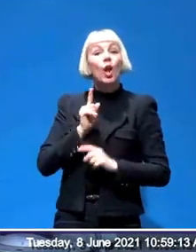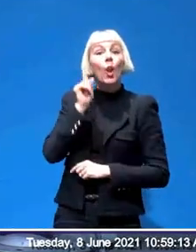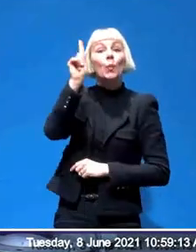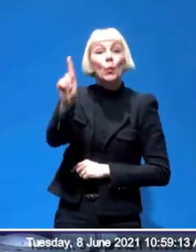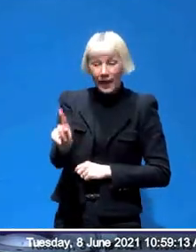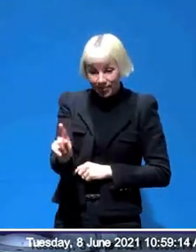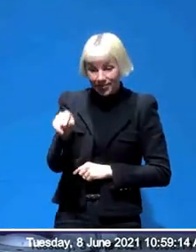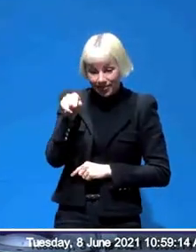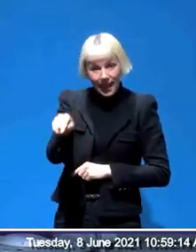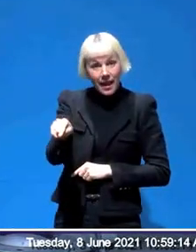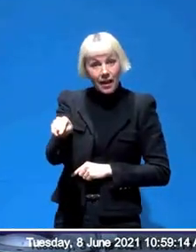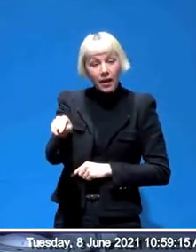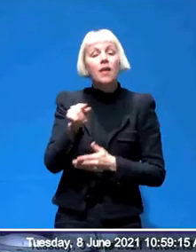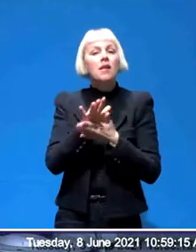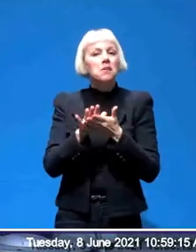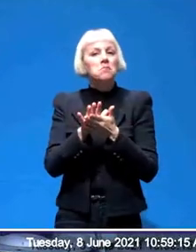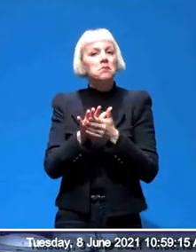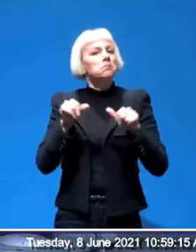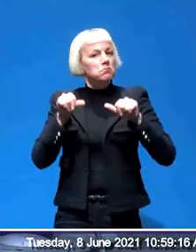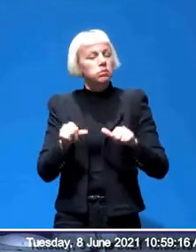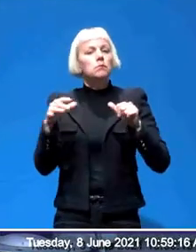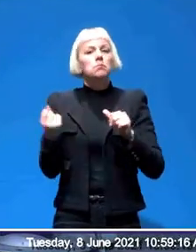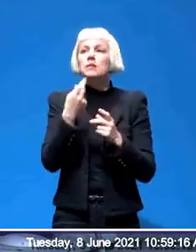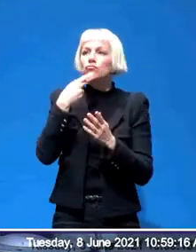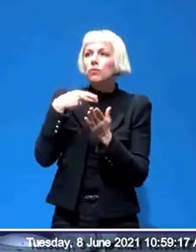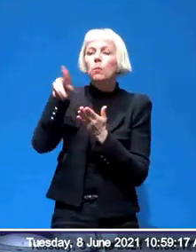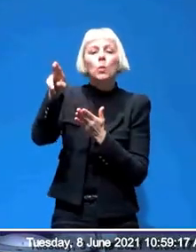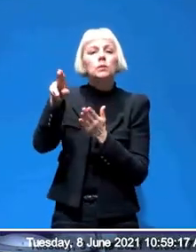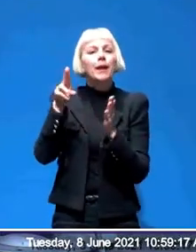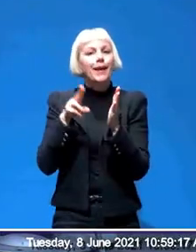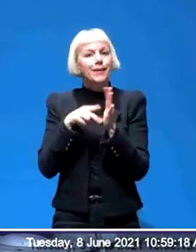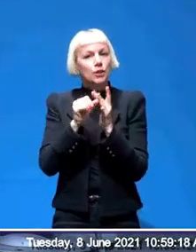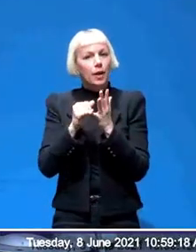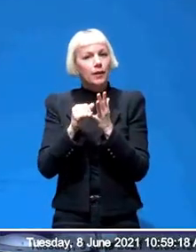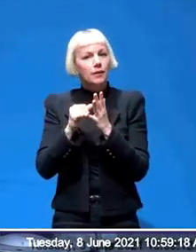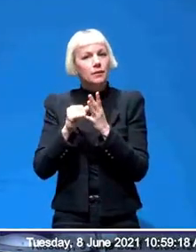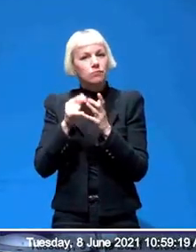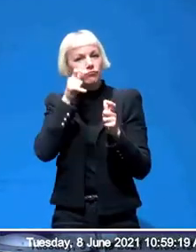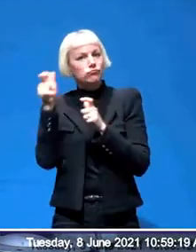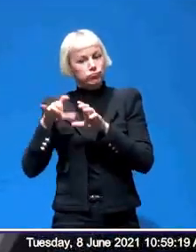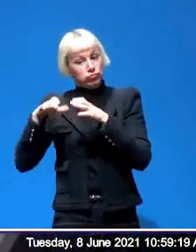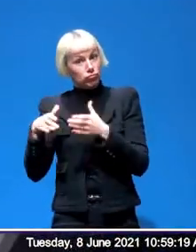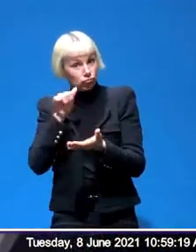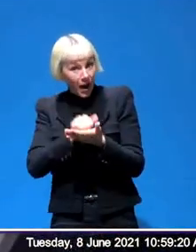NDIS Quality and Safeguards Commission reporting line. You understood that? Yes, that's correct.